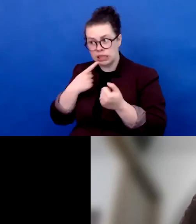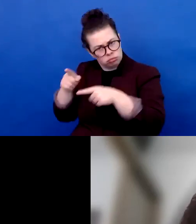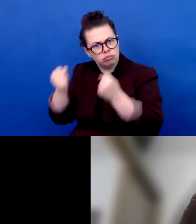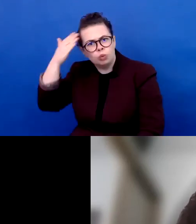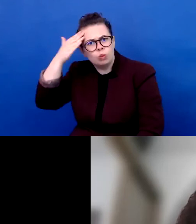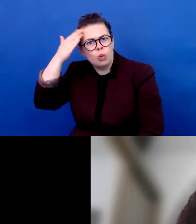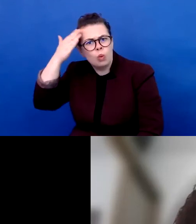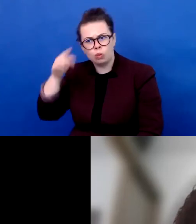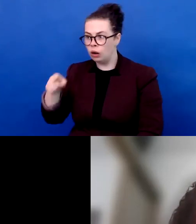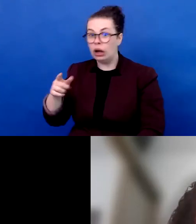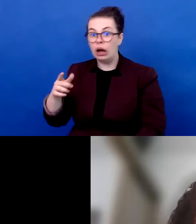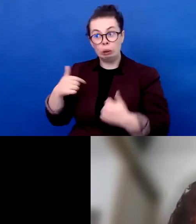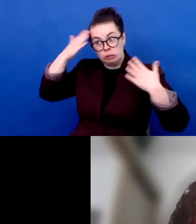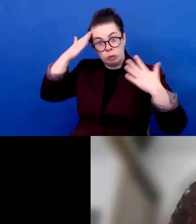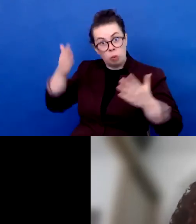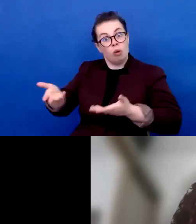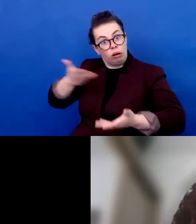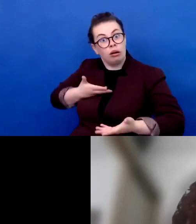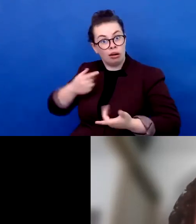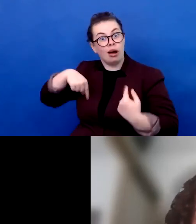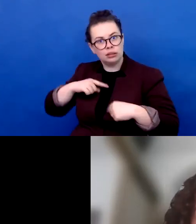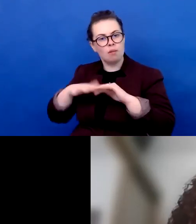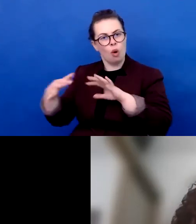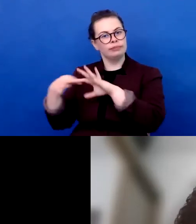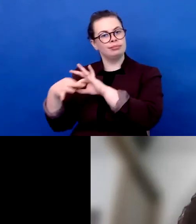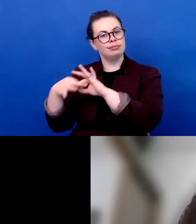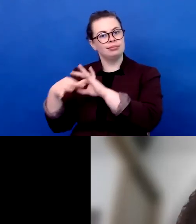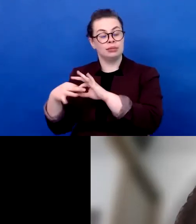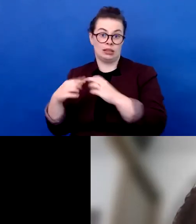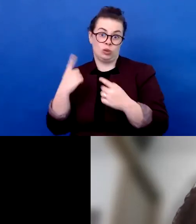and another way is using international cooperation and the development organization